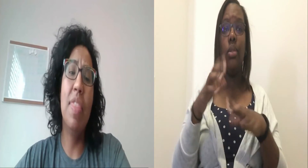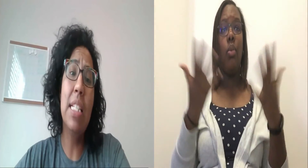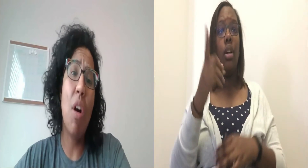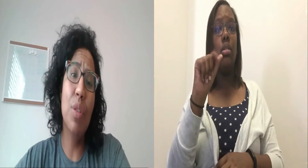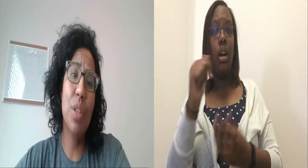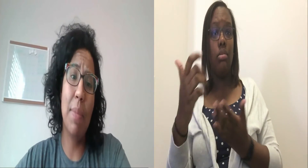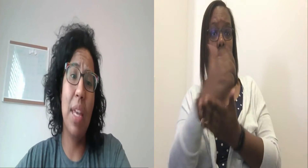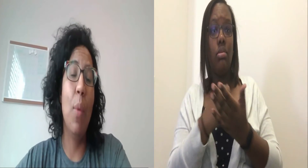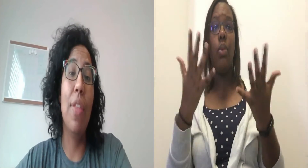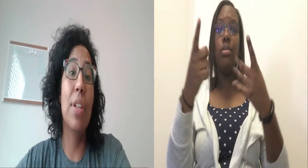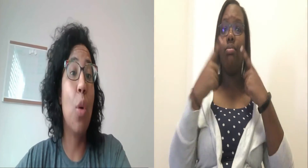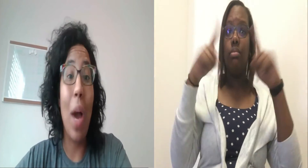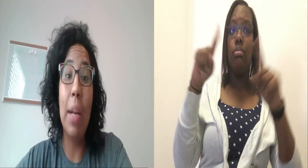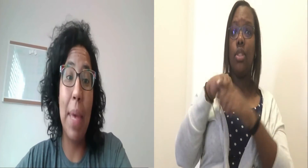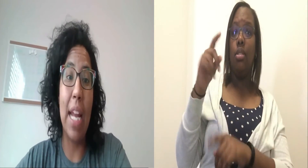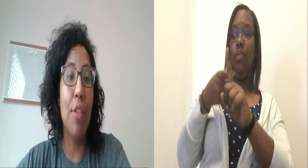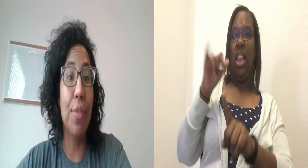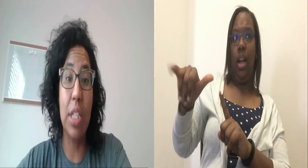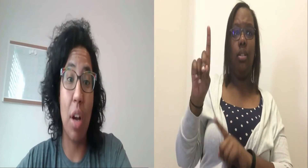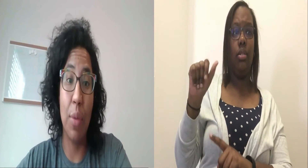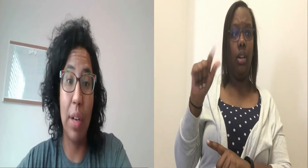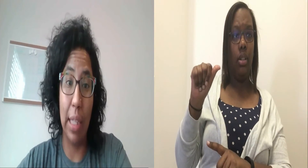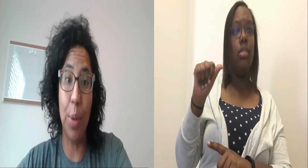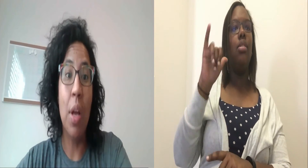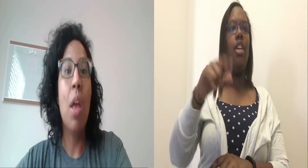this is also something where there is quite a bit of free software available